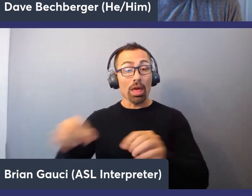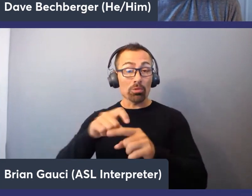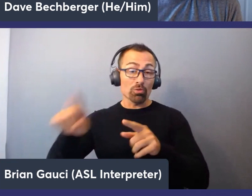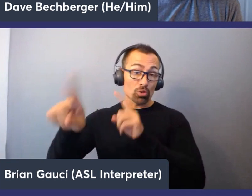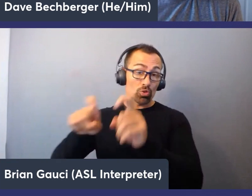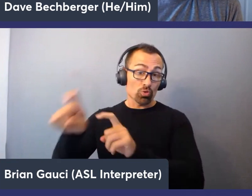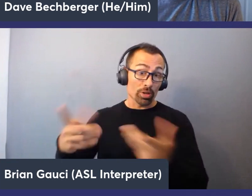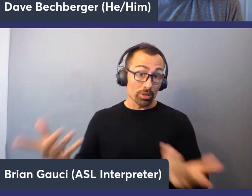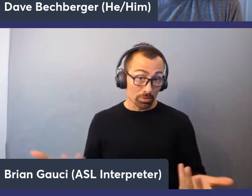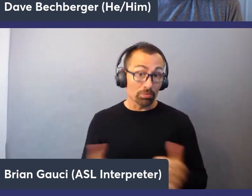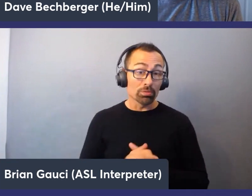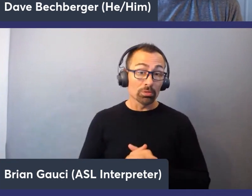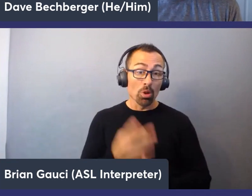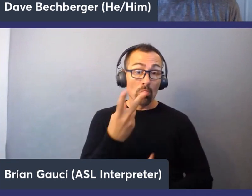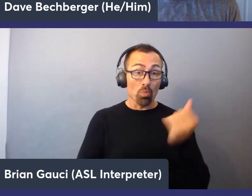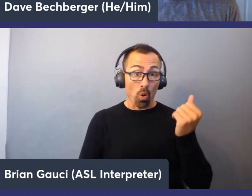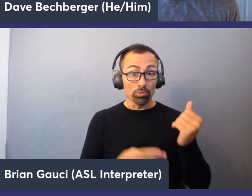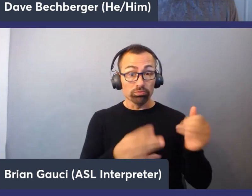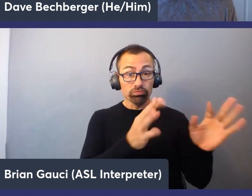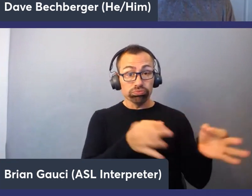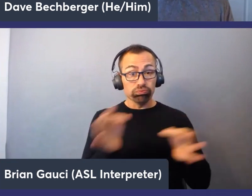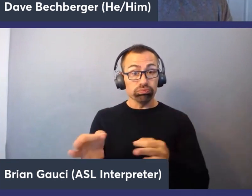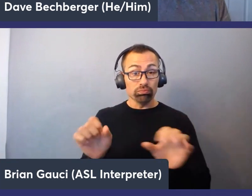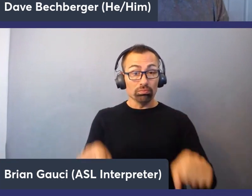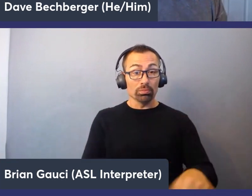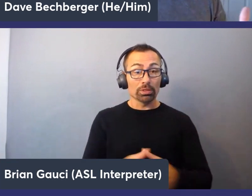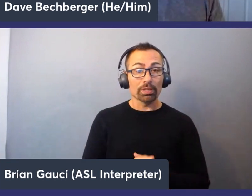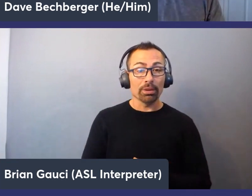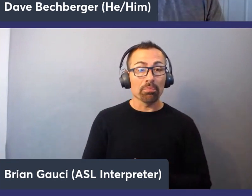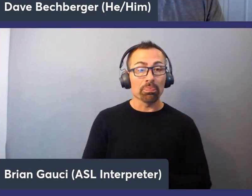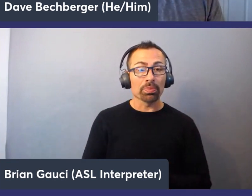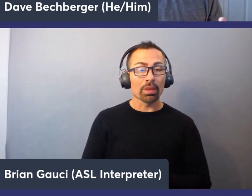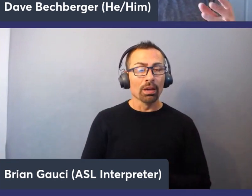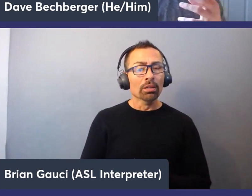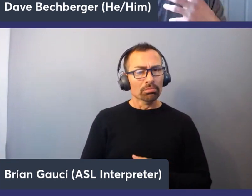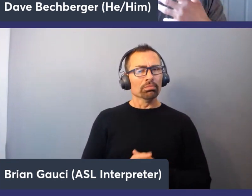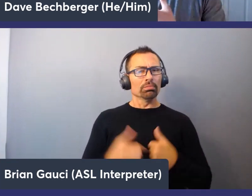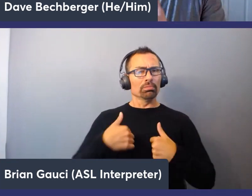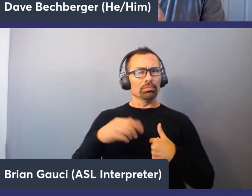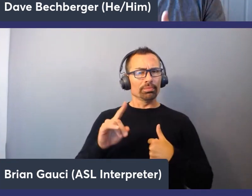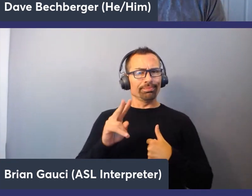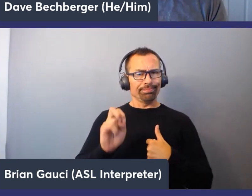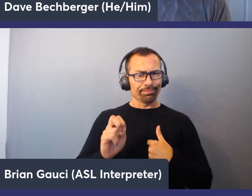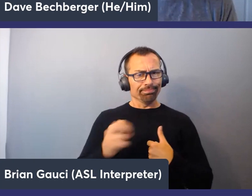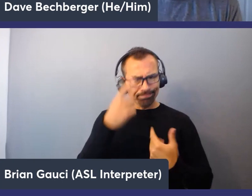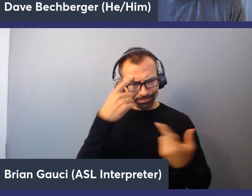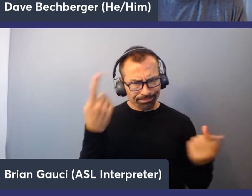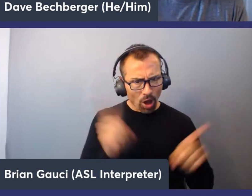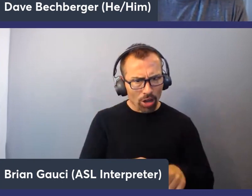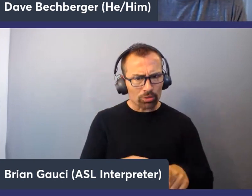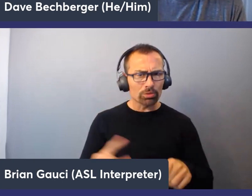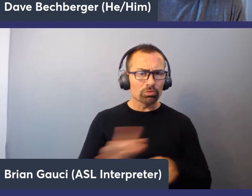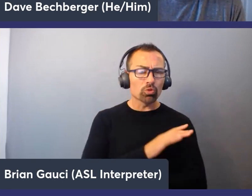Yeah, that's great, and I completely agree. I'm very excited to have openCypher now as a query language,